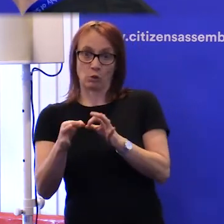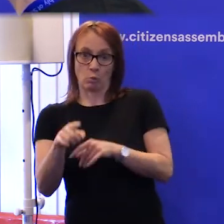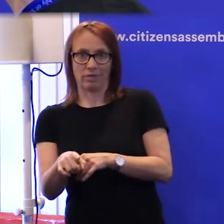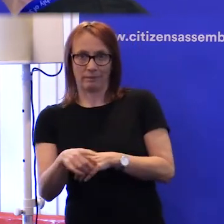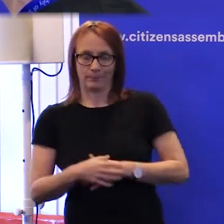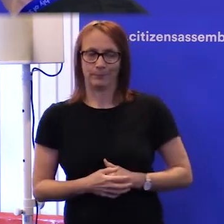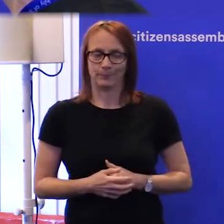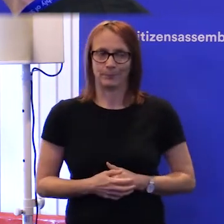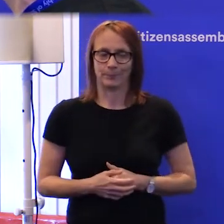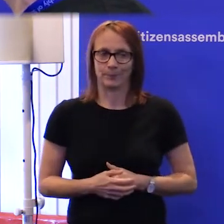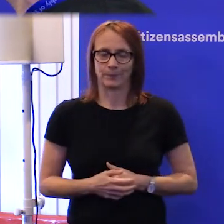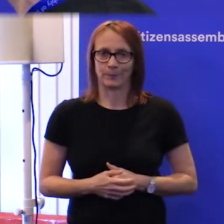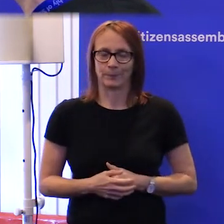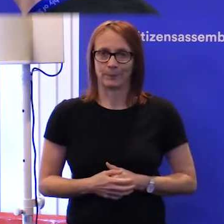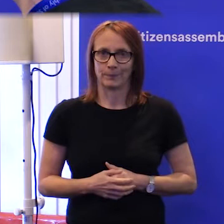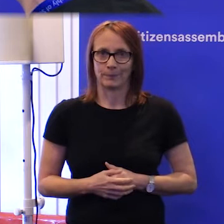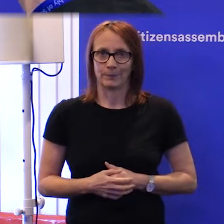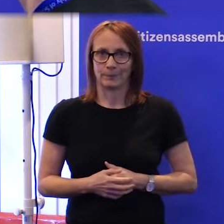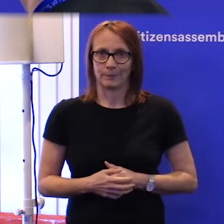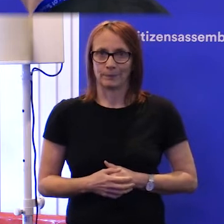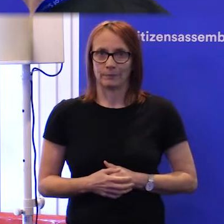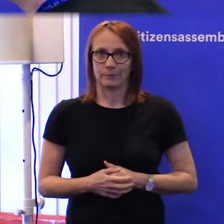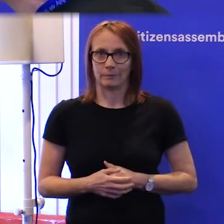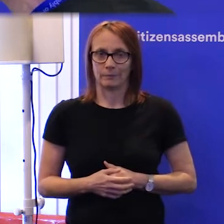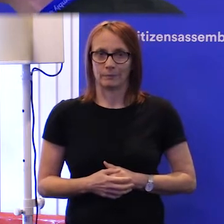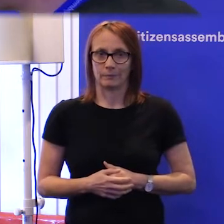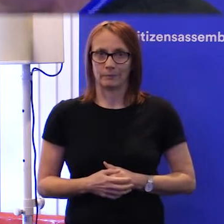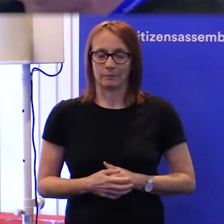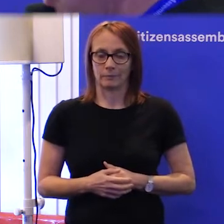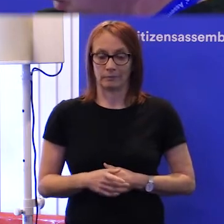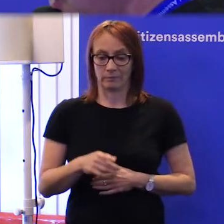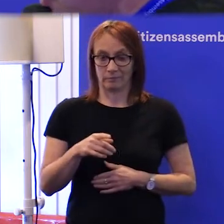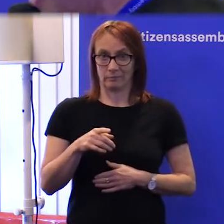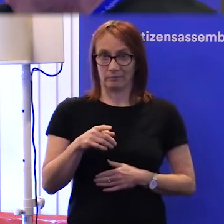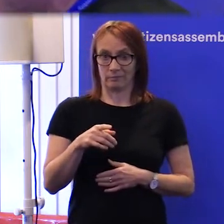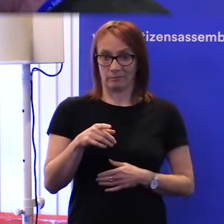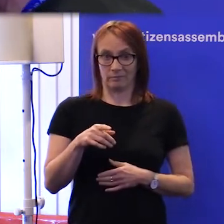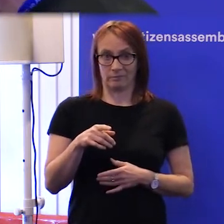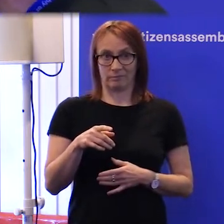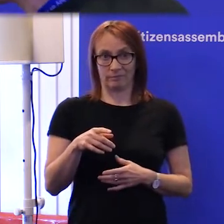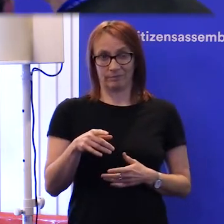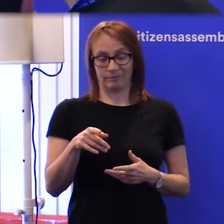attract see that you know the the the influences of the people who that are on